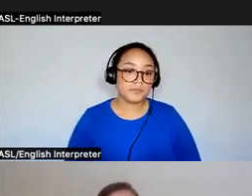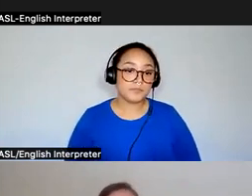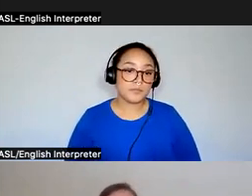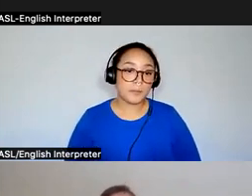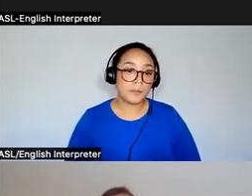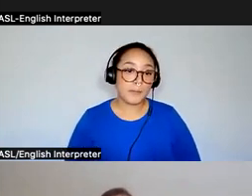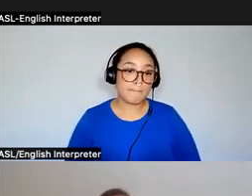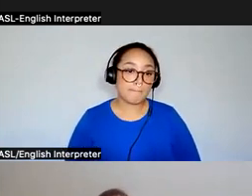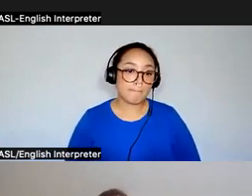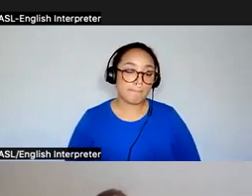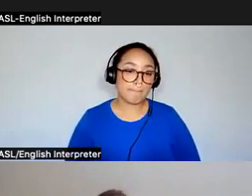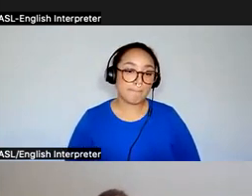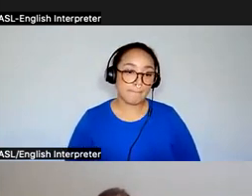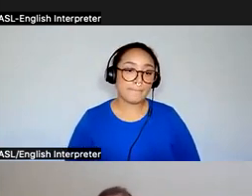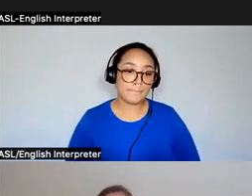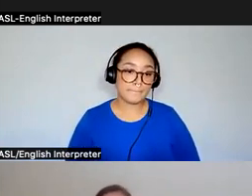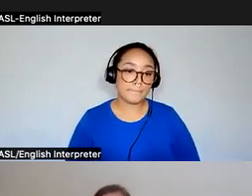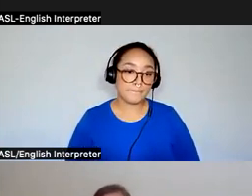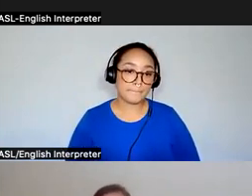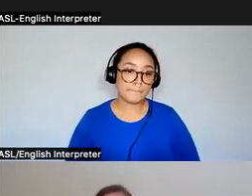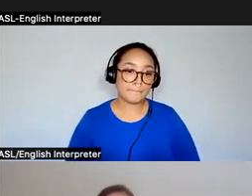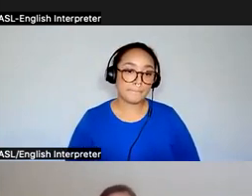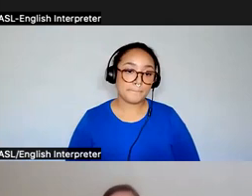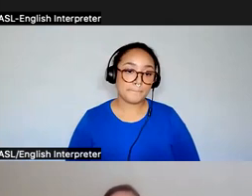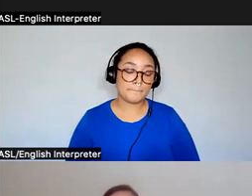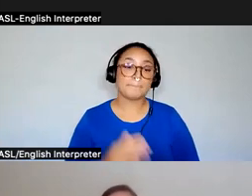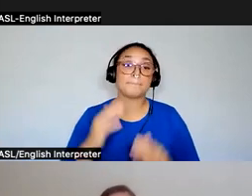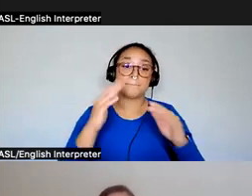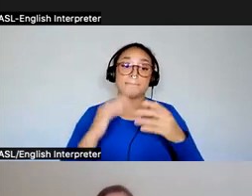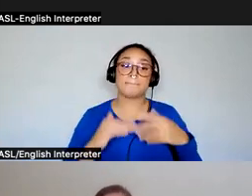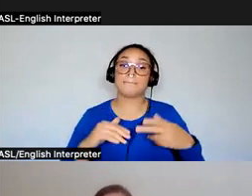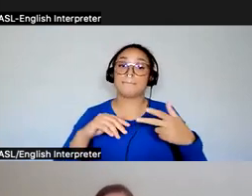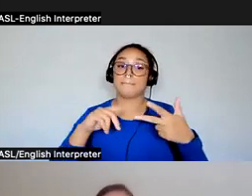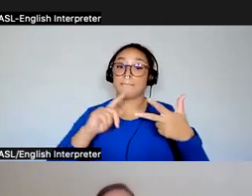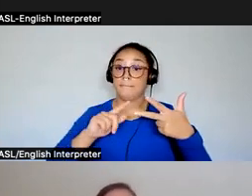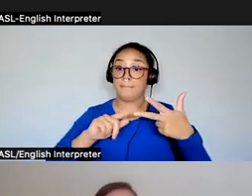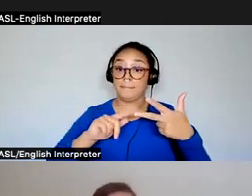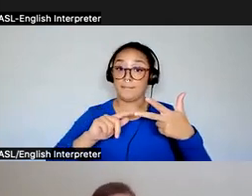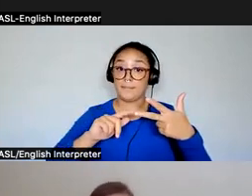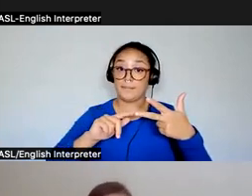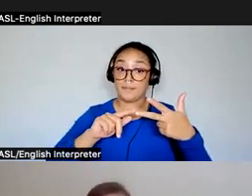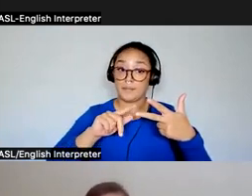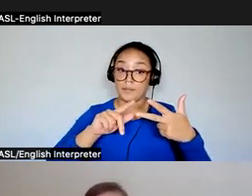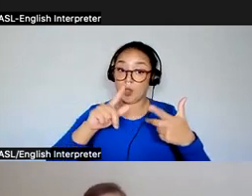And then, of course, you log in on TC smart simple account, you create an account, if